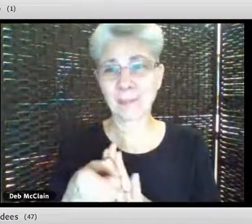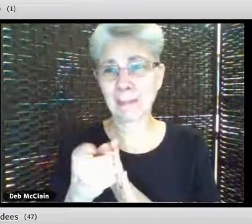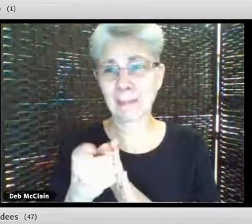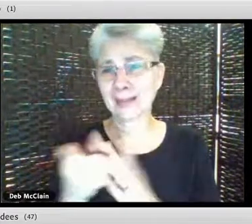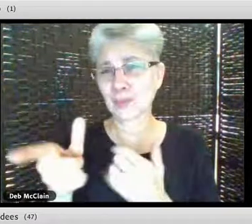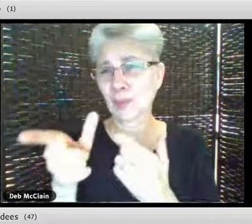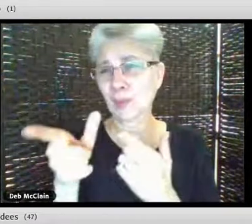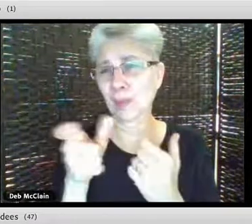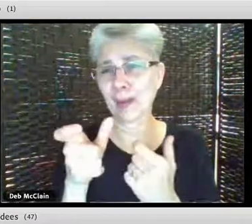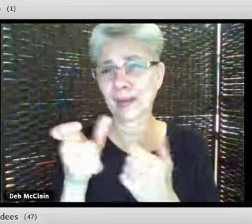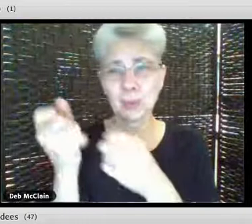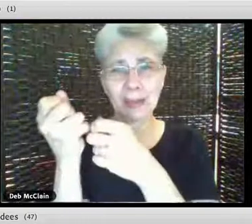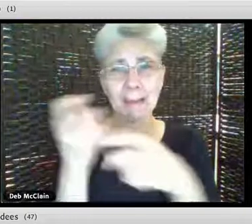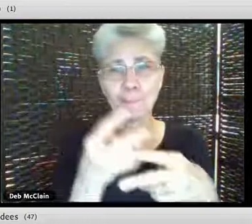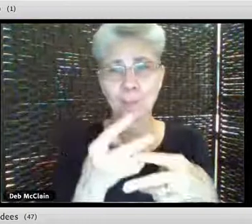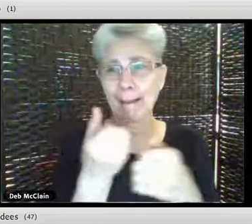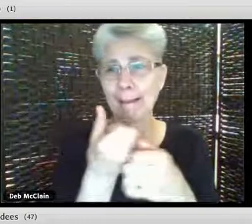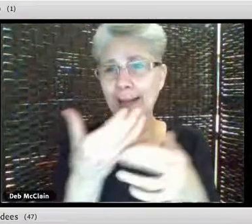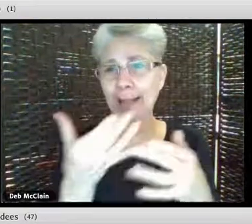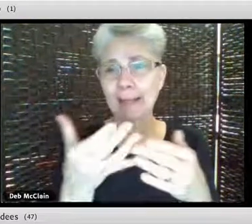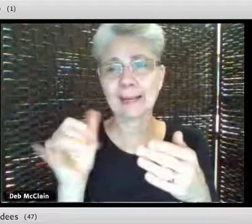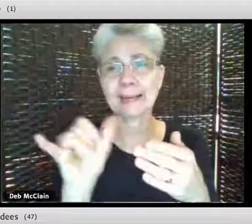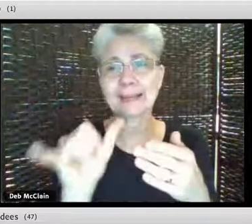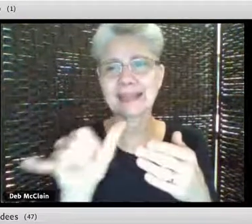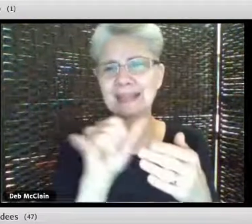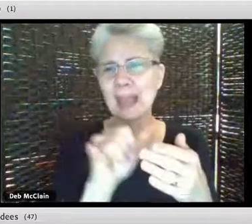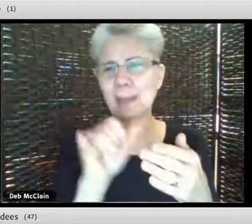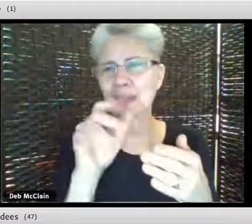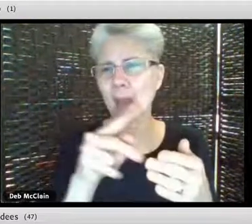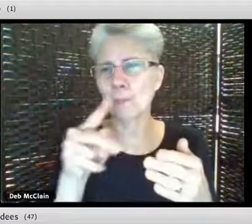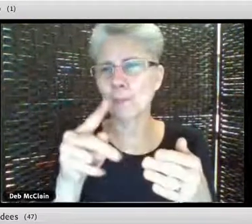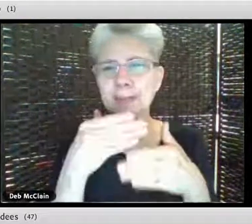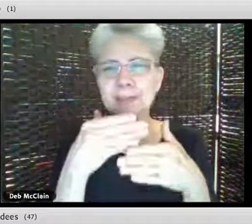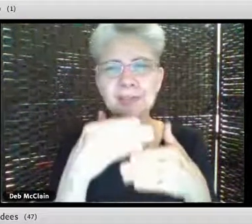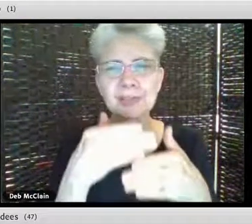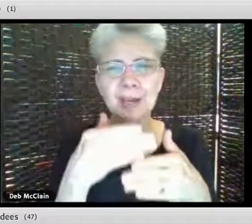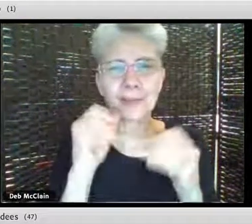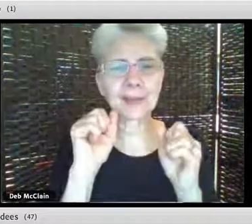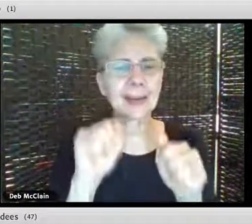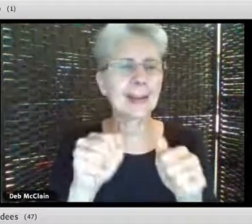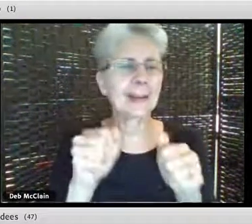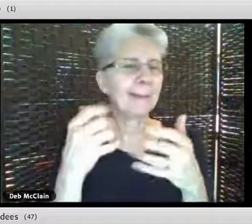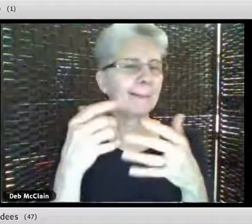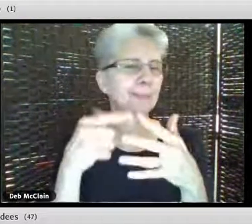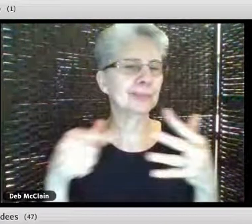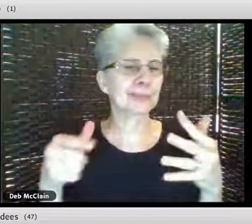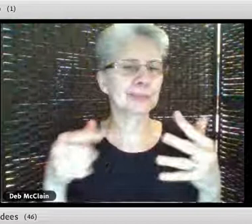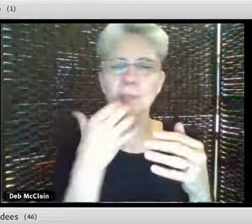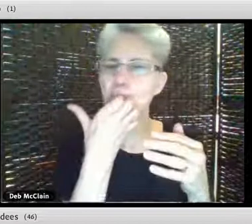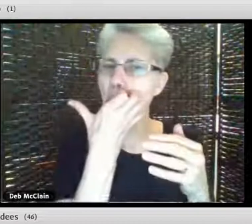I literally did these slides in about 2 1/2 minutes. Again, you can import anything. This is just like PowerPoint.